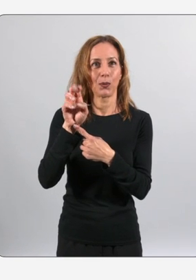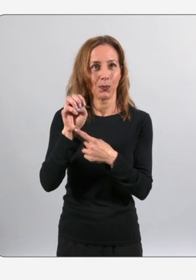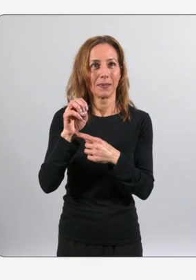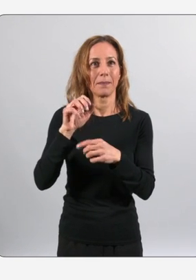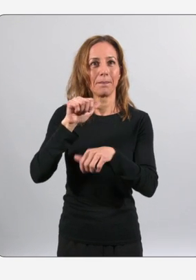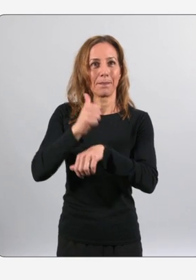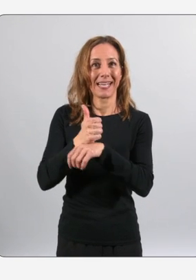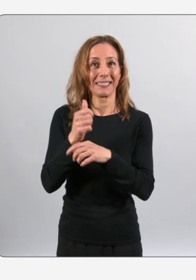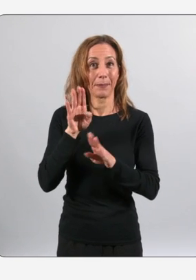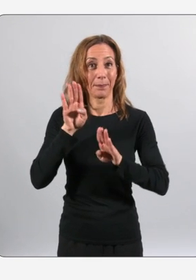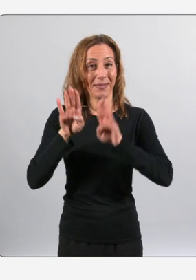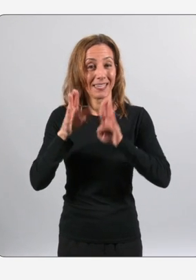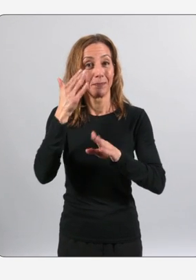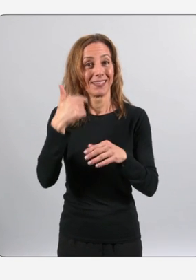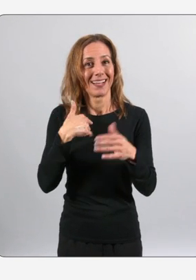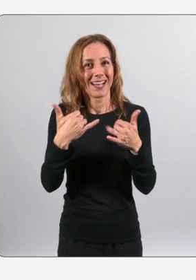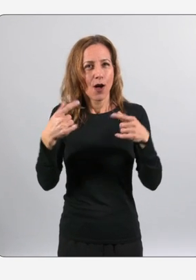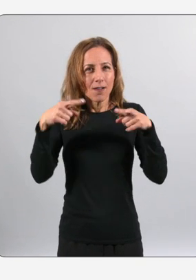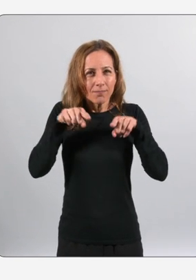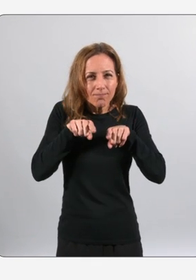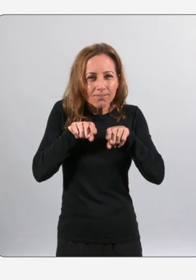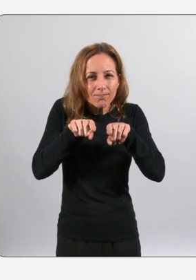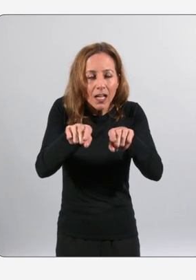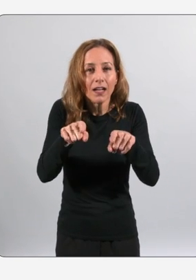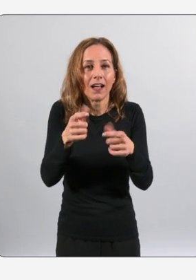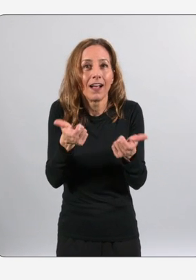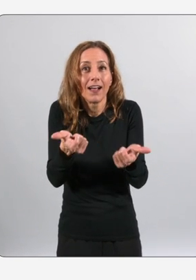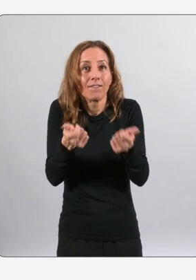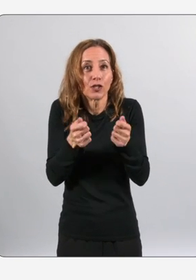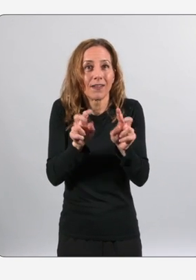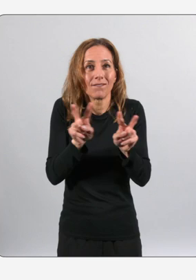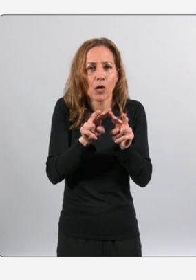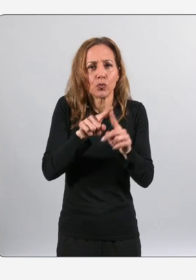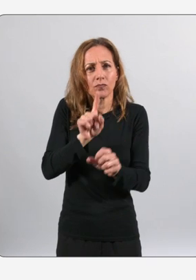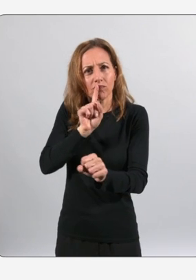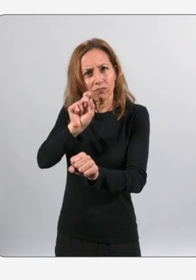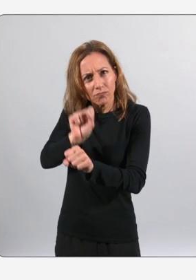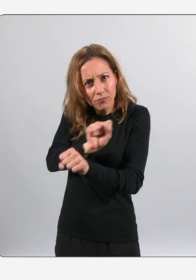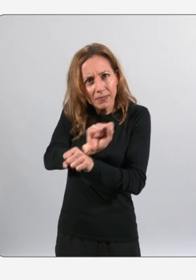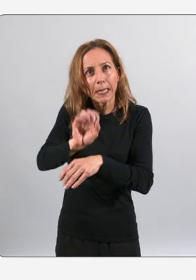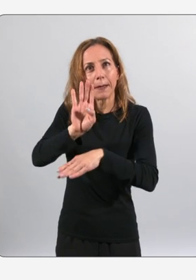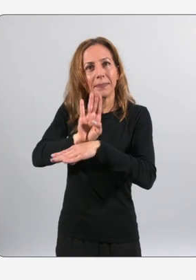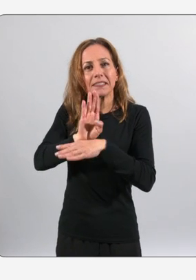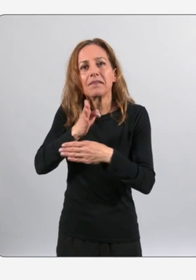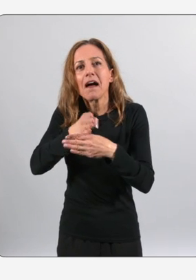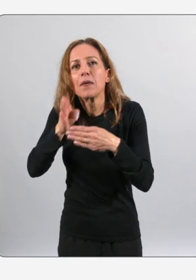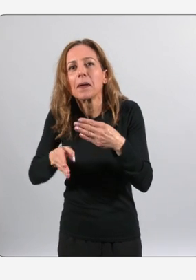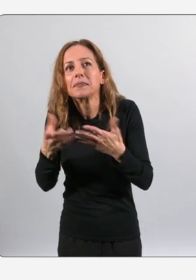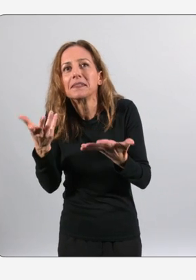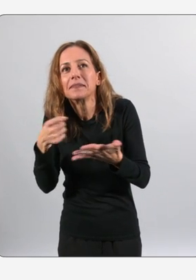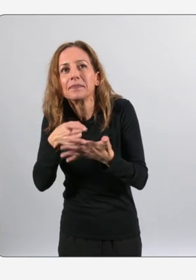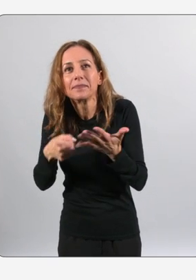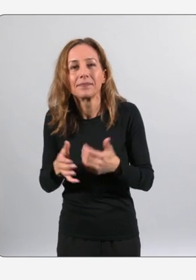conversion values to actual business outcomes. Okay. Let me then do a quick call out to our enterprise folks here.